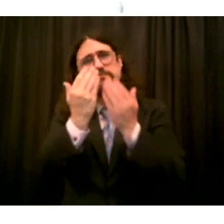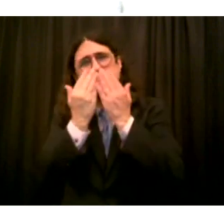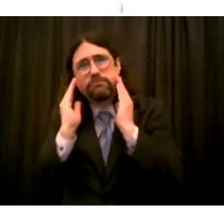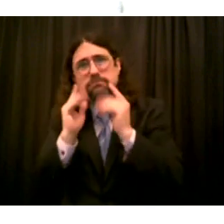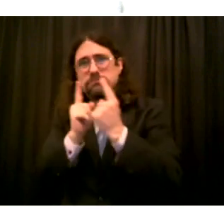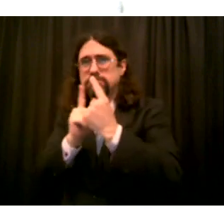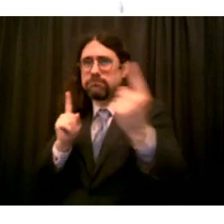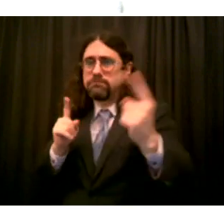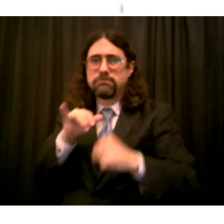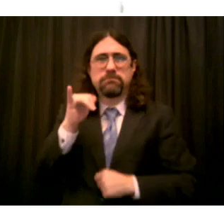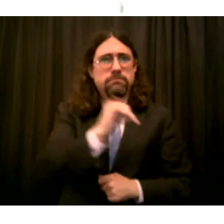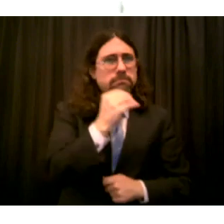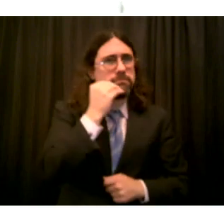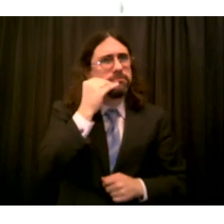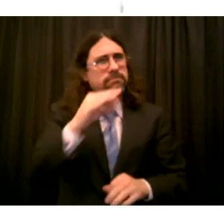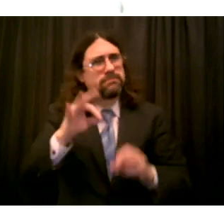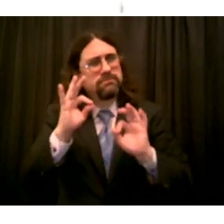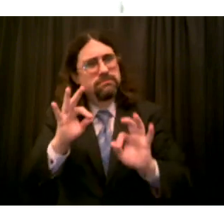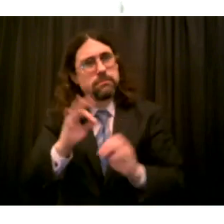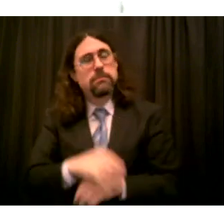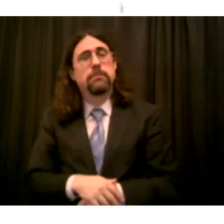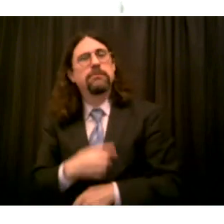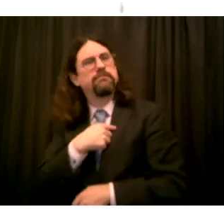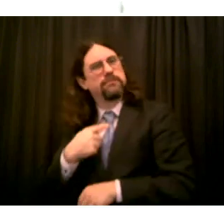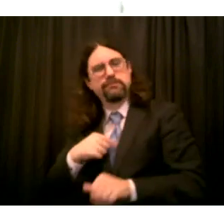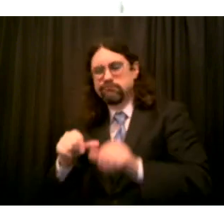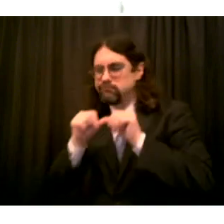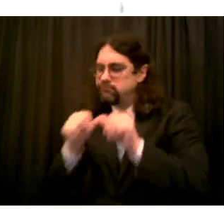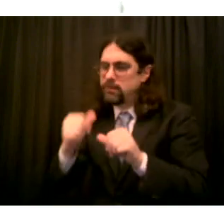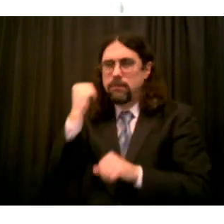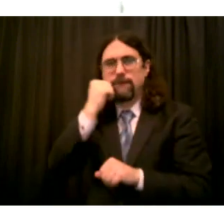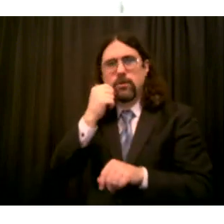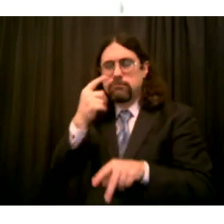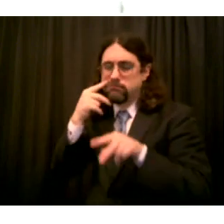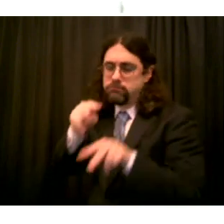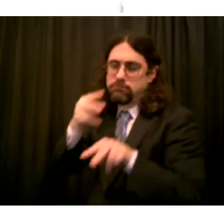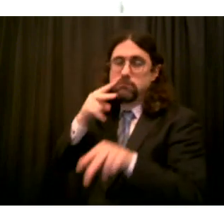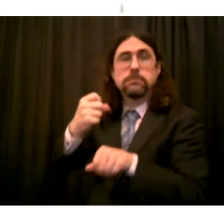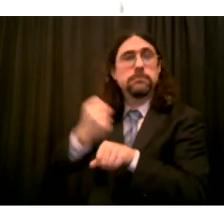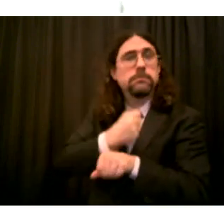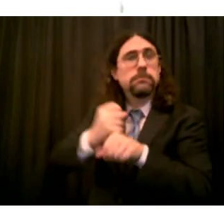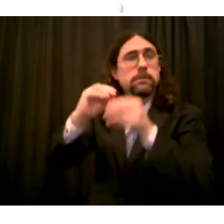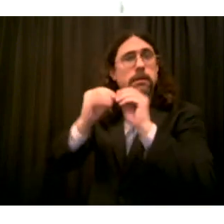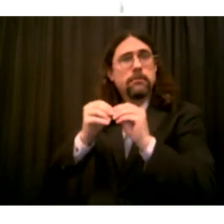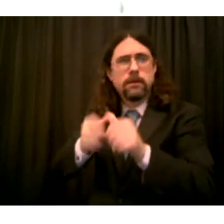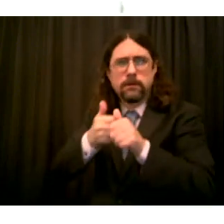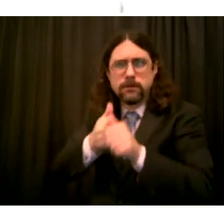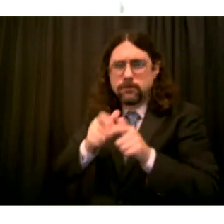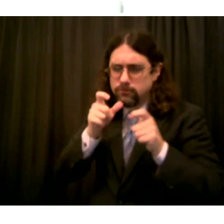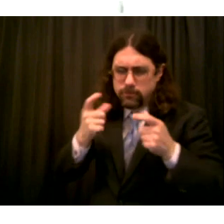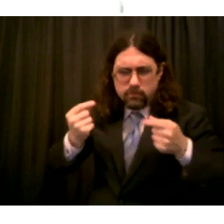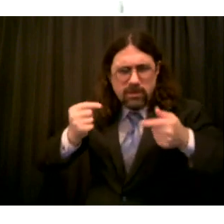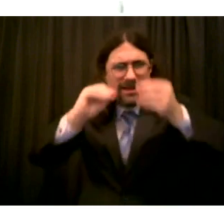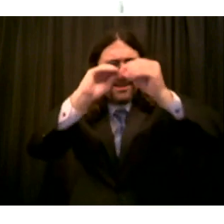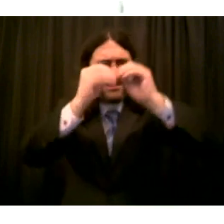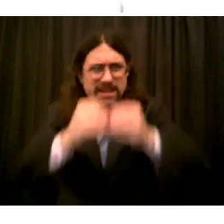WE'VE BE EN GIVING. BUT WE'RE GOING TO CONTINUE TO LOOK AT THE DATA ON A REULGAR BASIS AND HELP